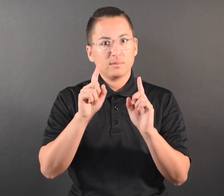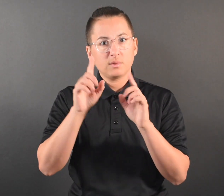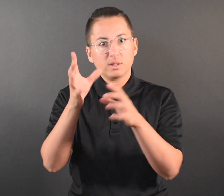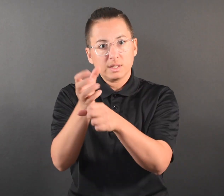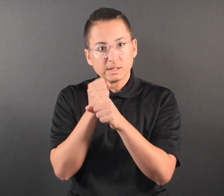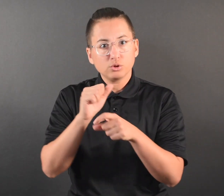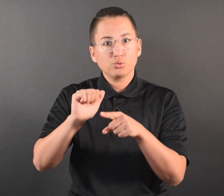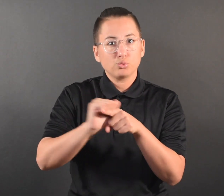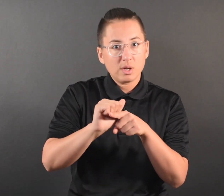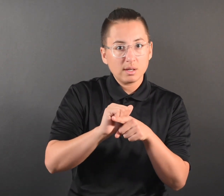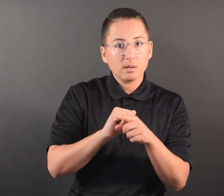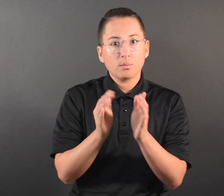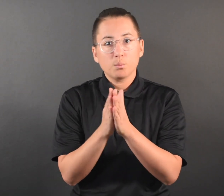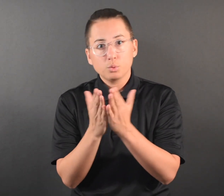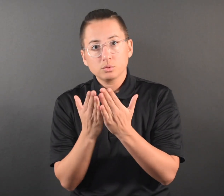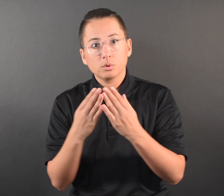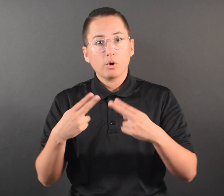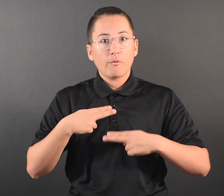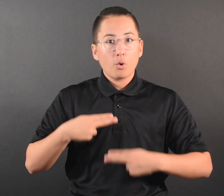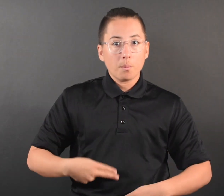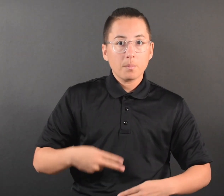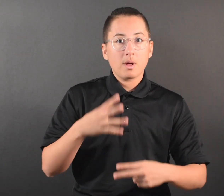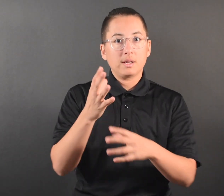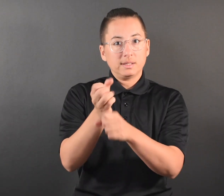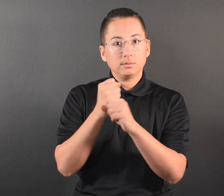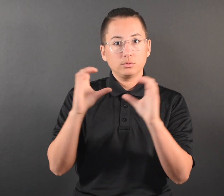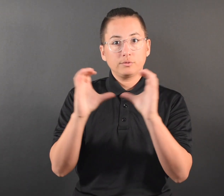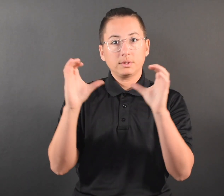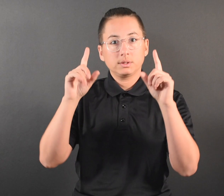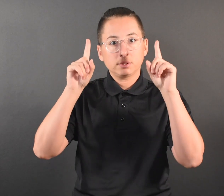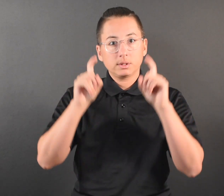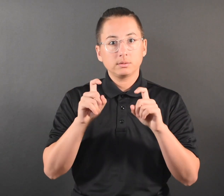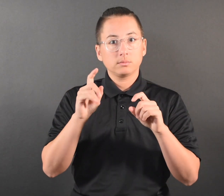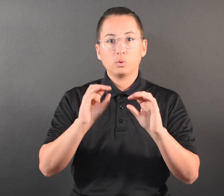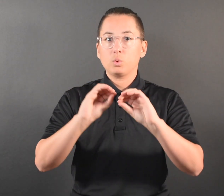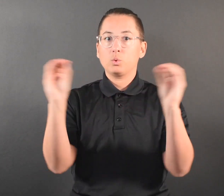books, uniforms, and take their certification exam at no cost to them.